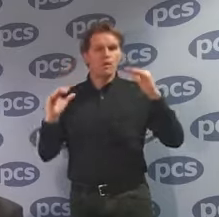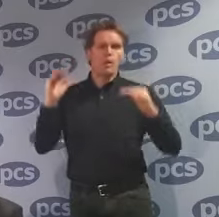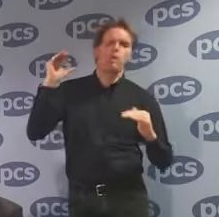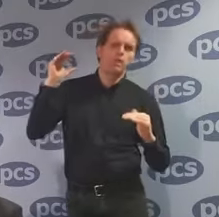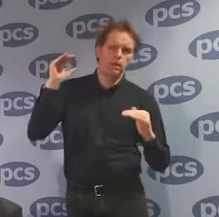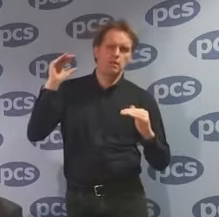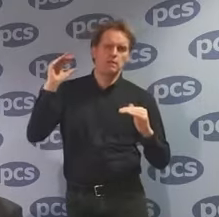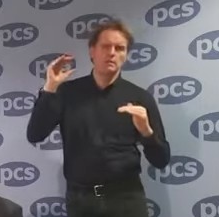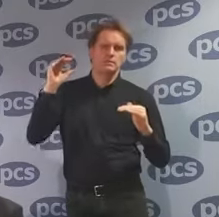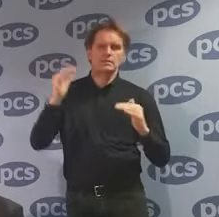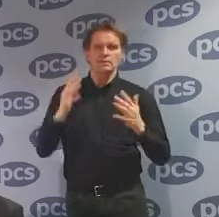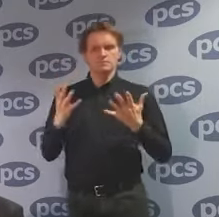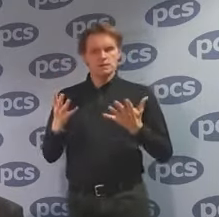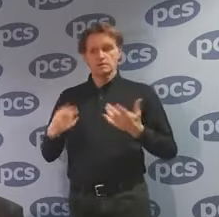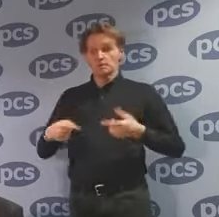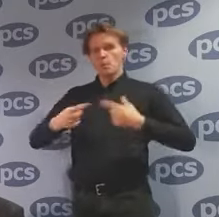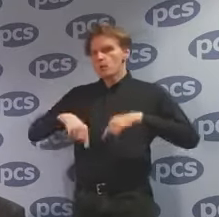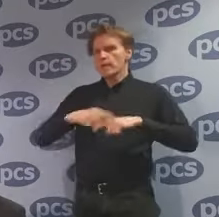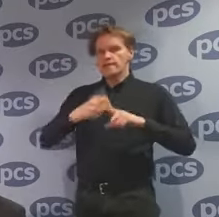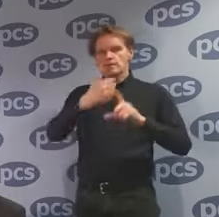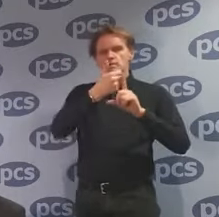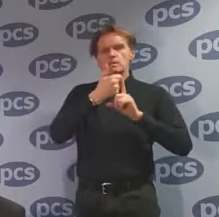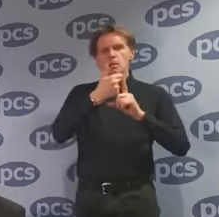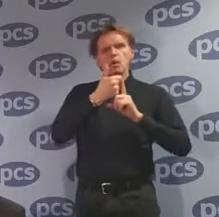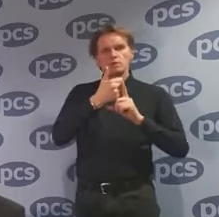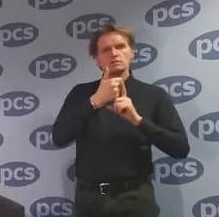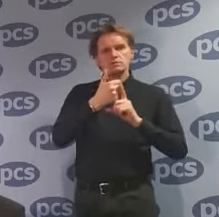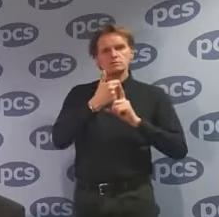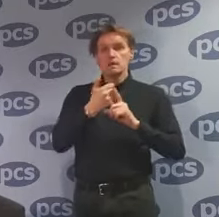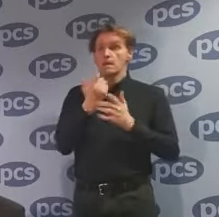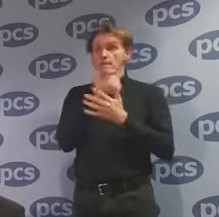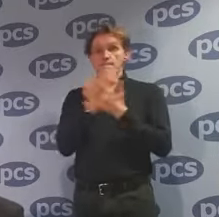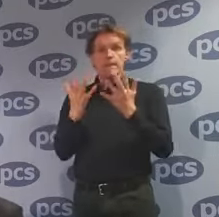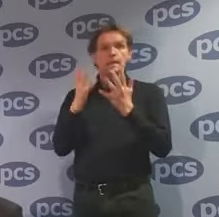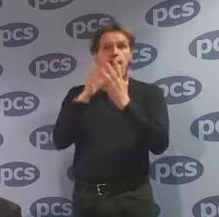substantive amount of support now amoungst parliamentarians across many political